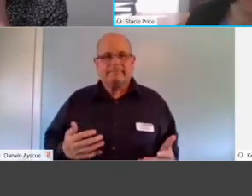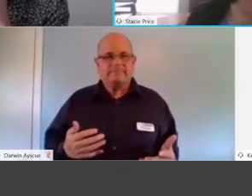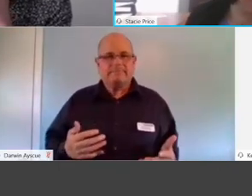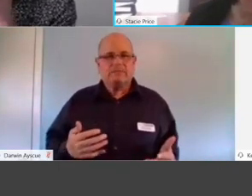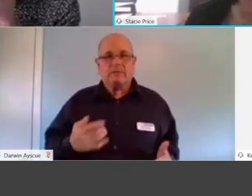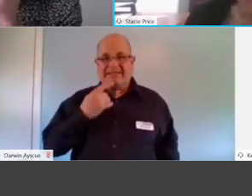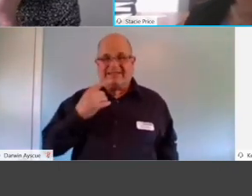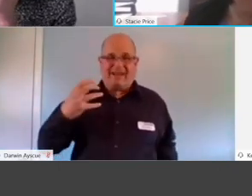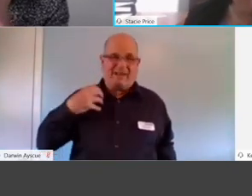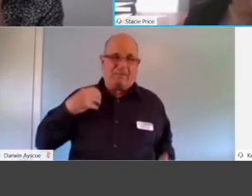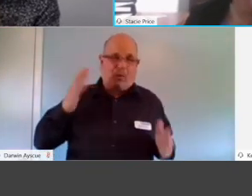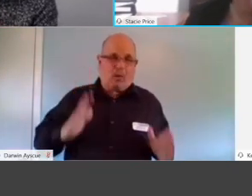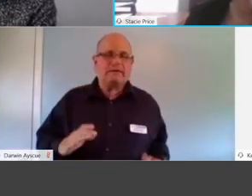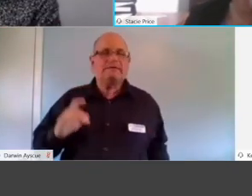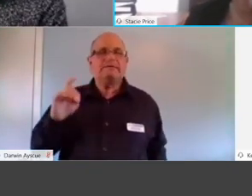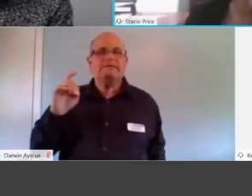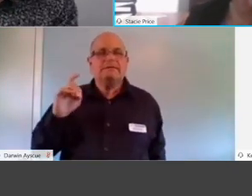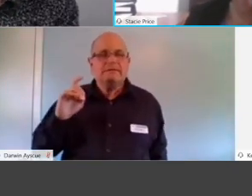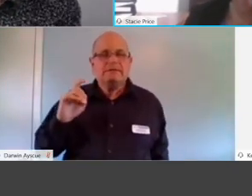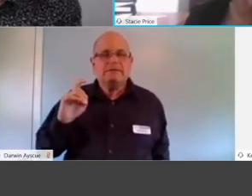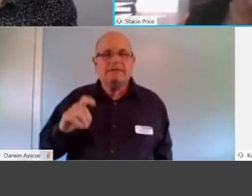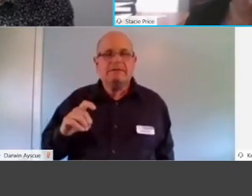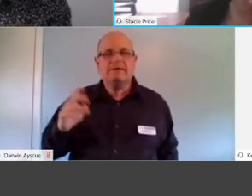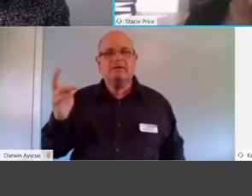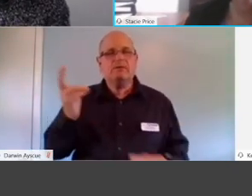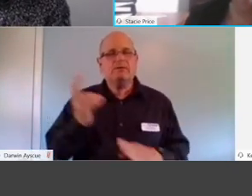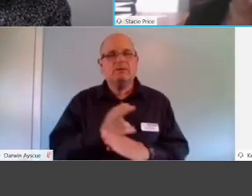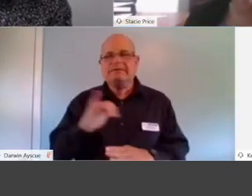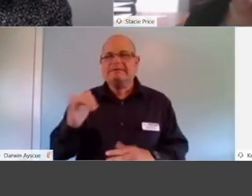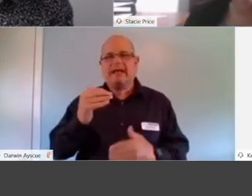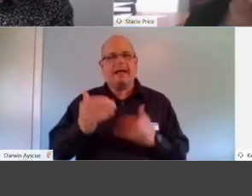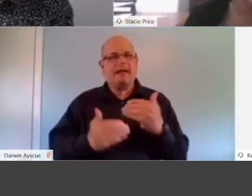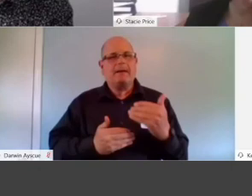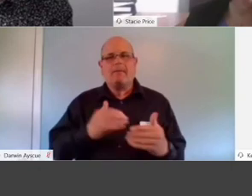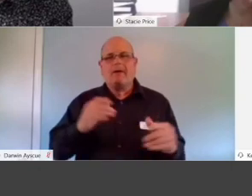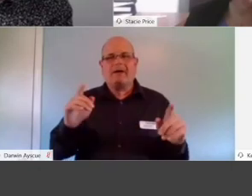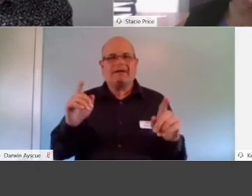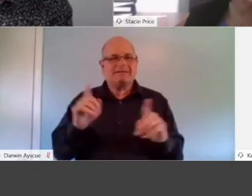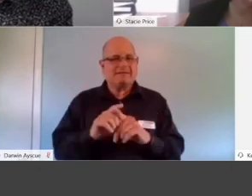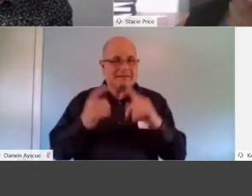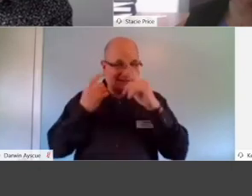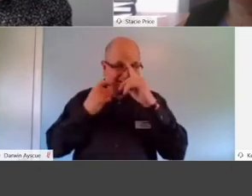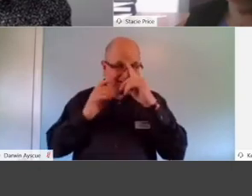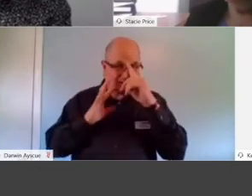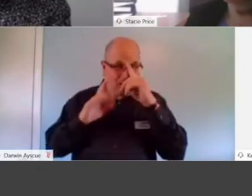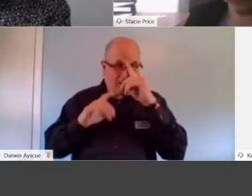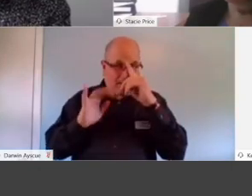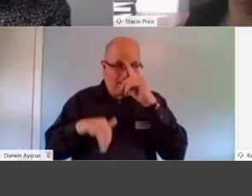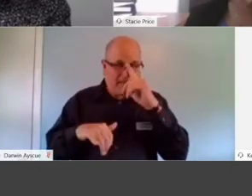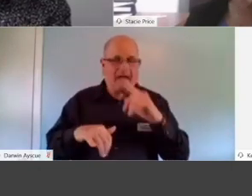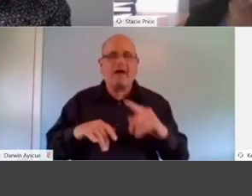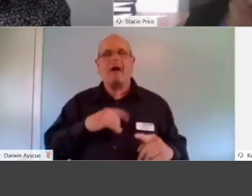to do is go through the same process we were just talking about with regard to those who